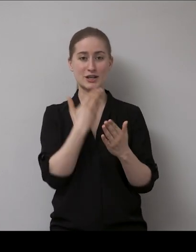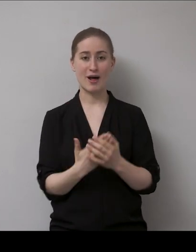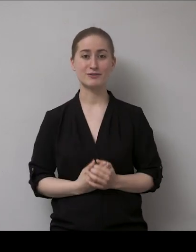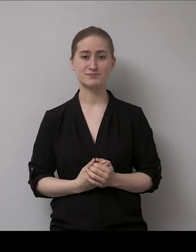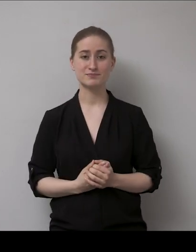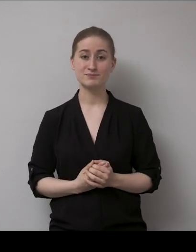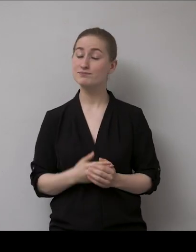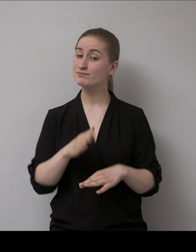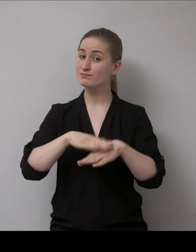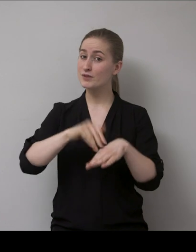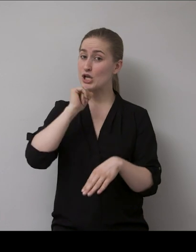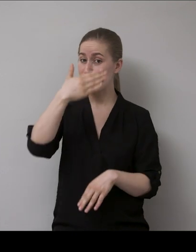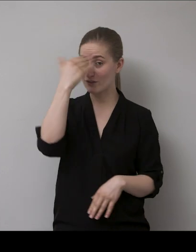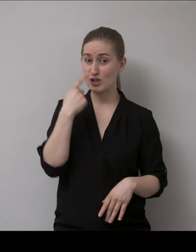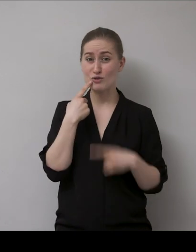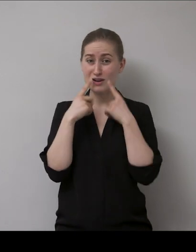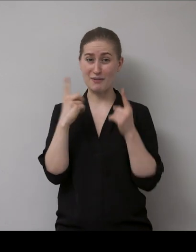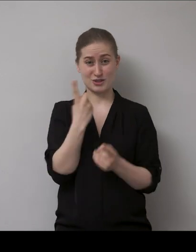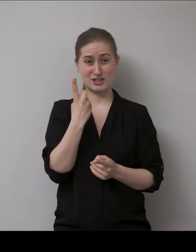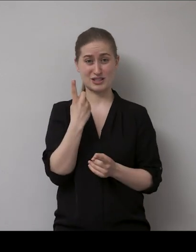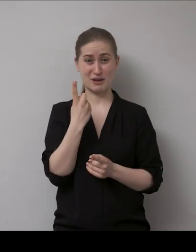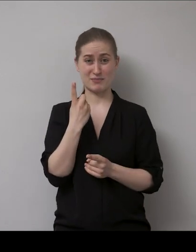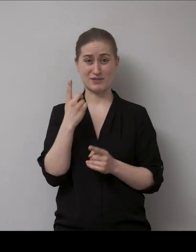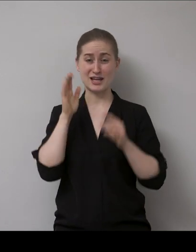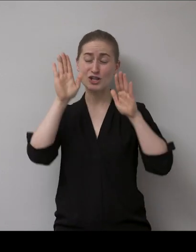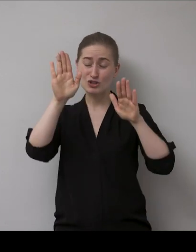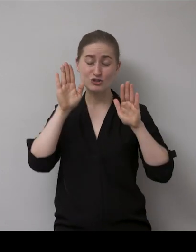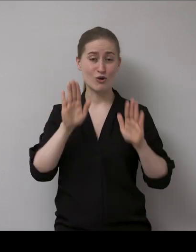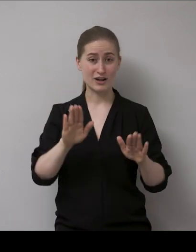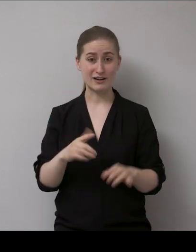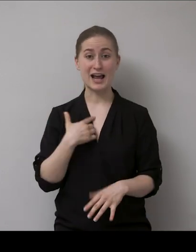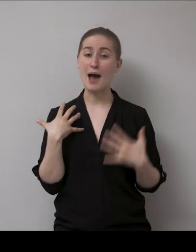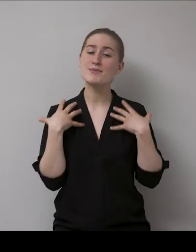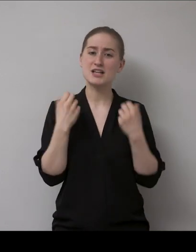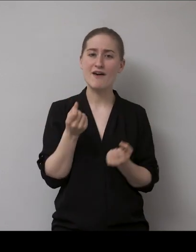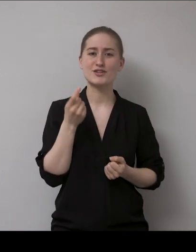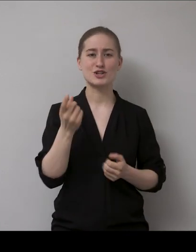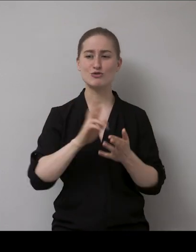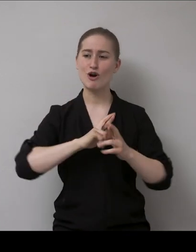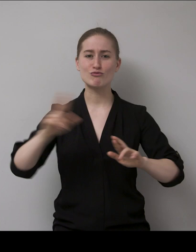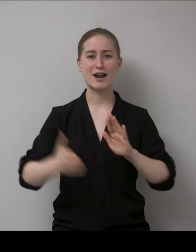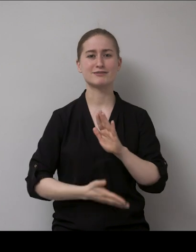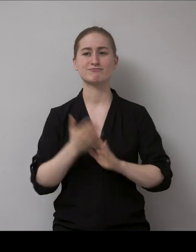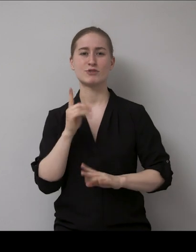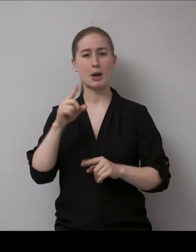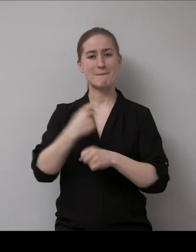Don't forget that you've accomplished something extraordinary. I am confident that you are off to make a difference in the world,